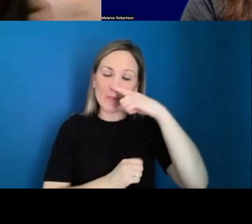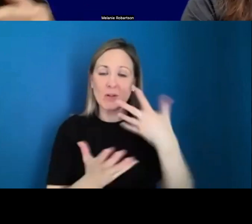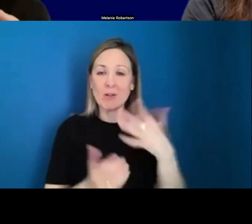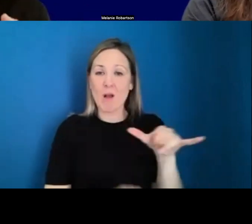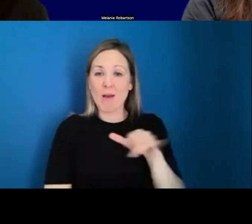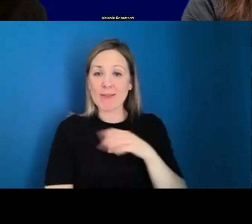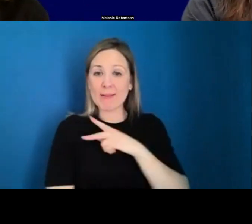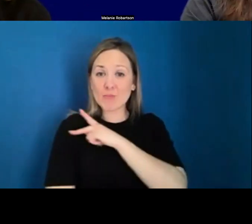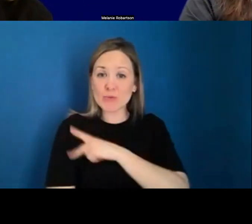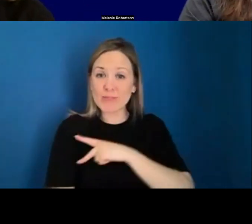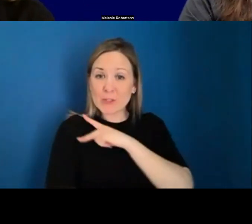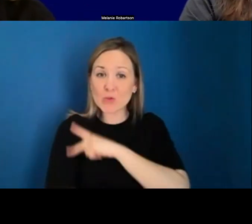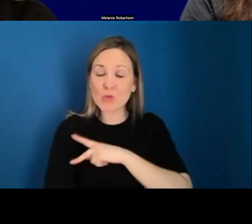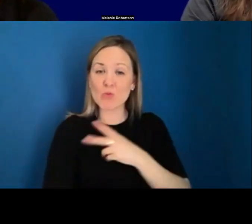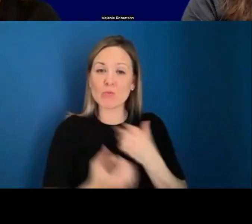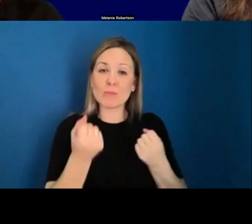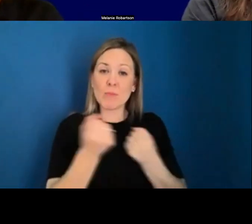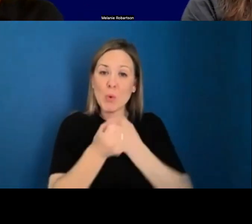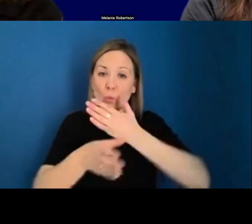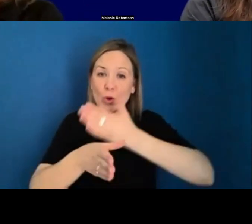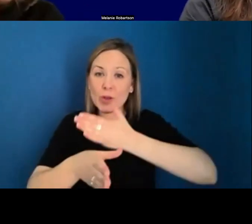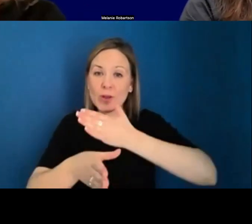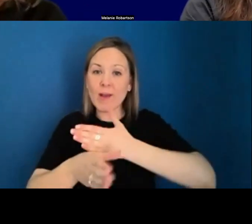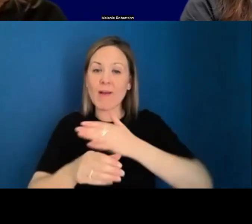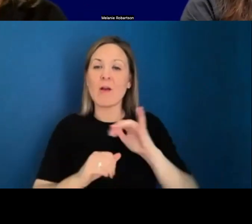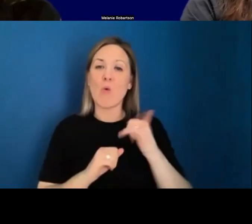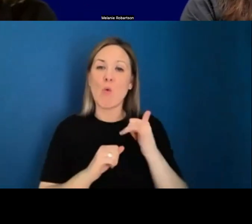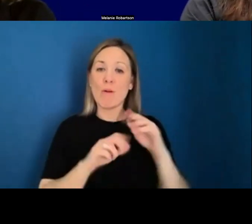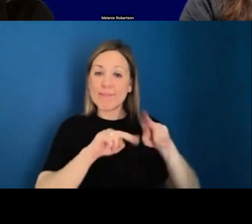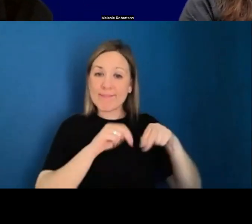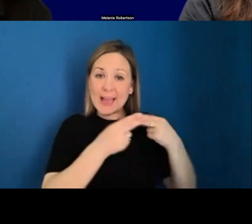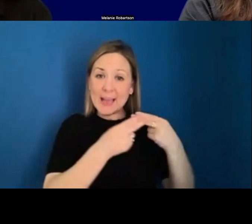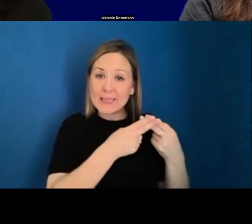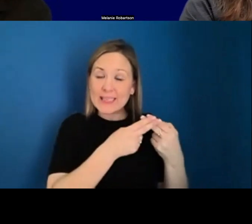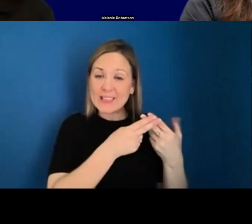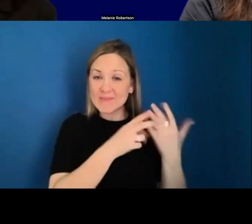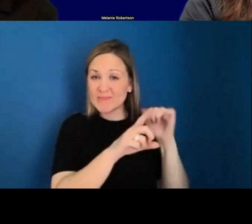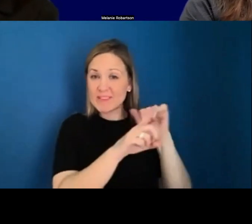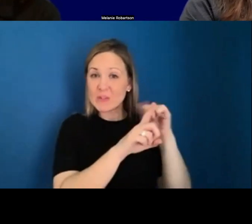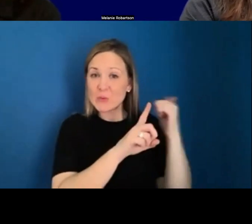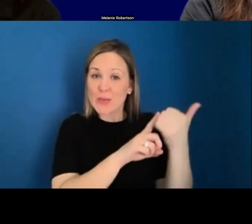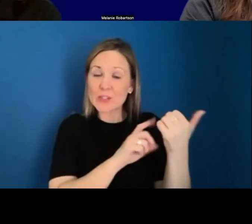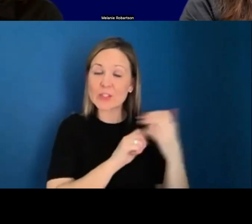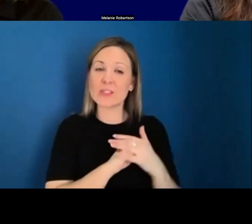from a support worker or whether it's within the family situation or whether it's at a professional